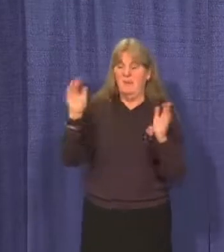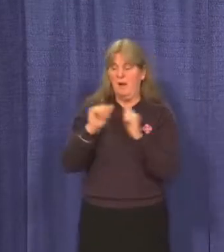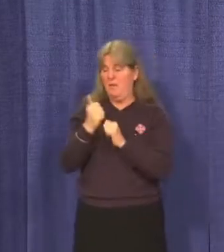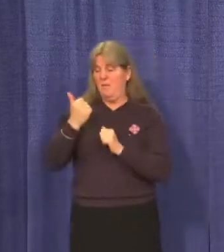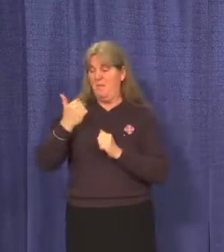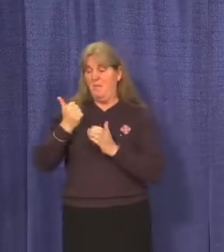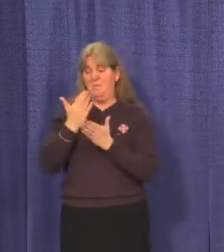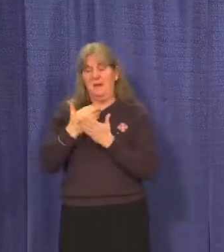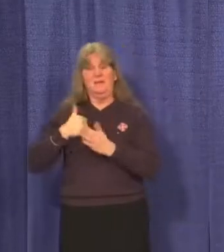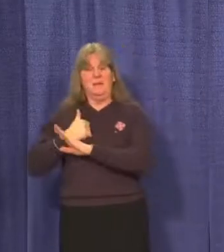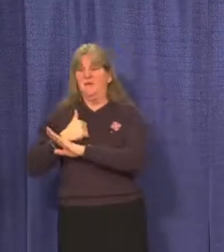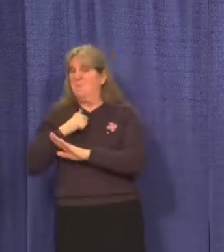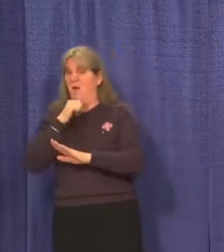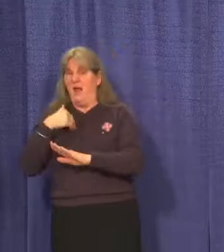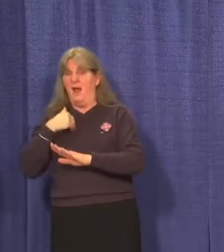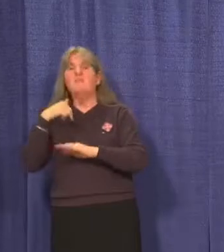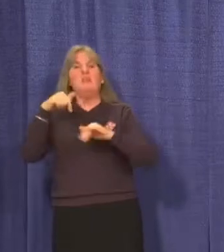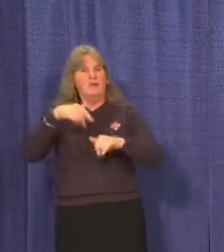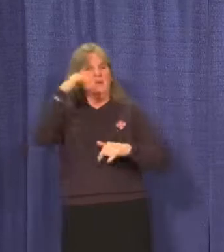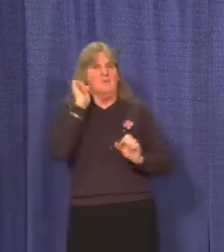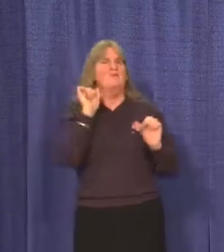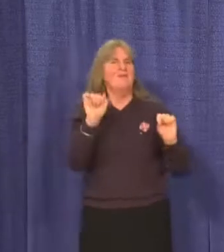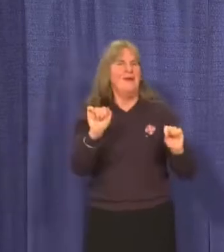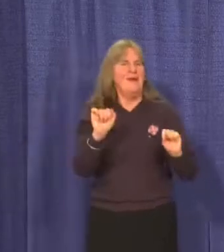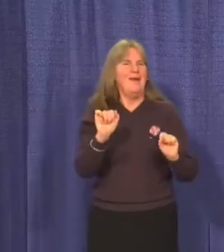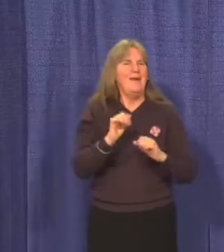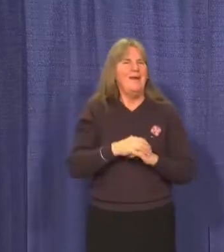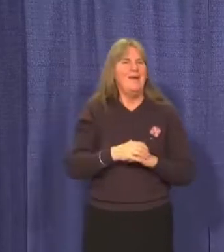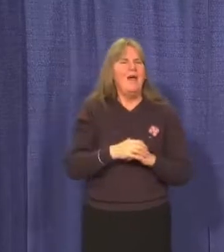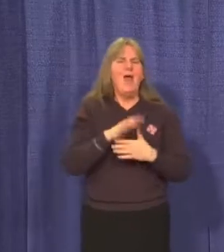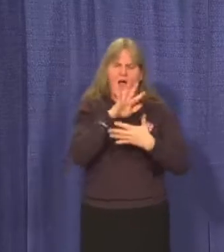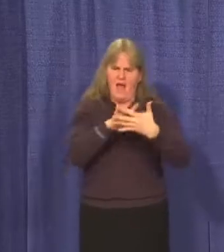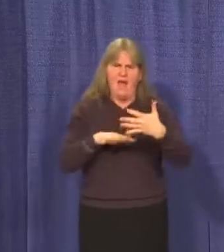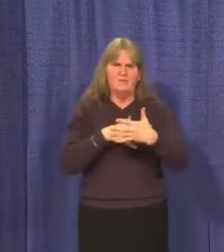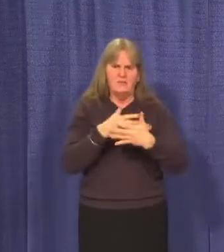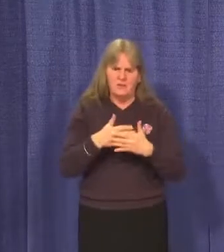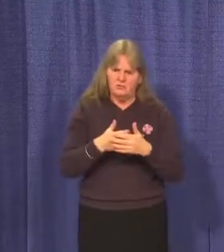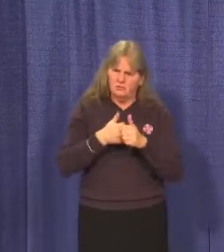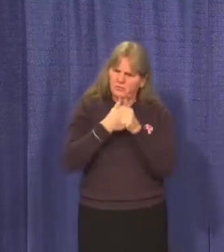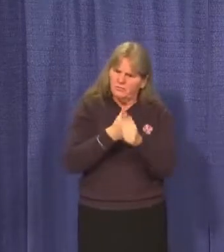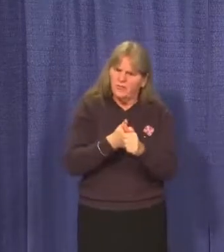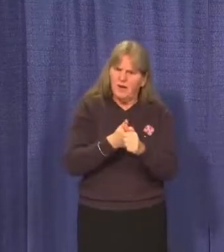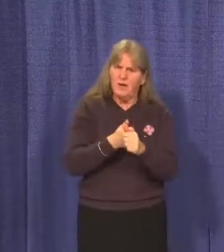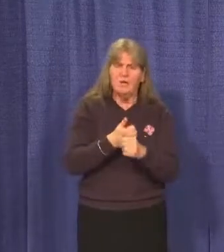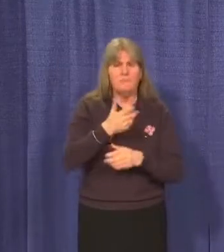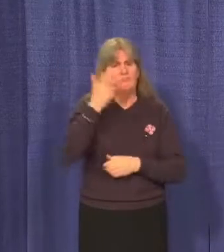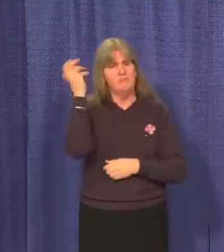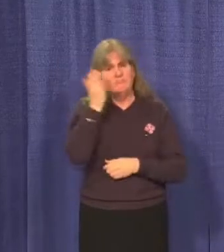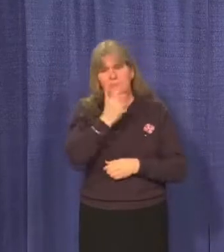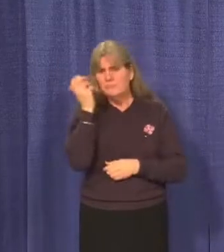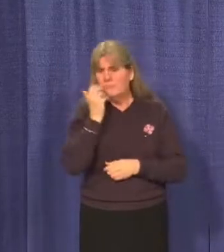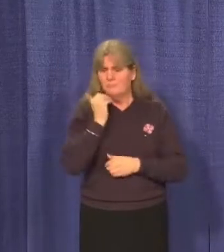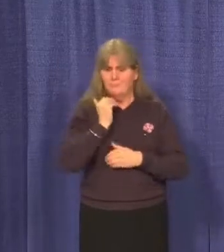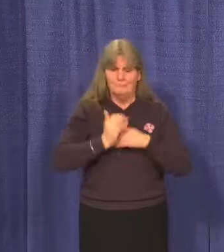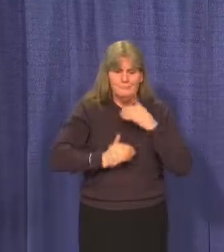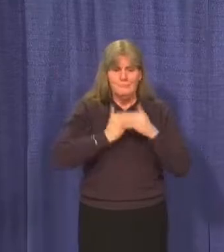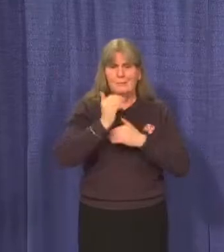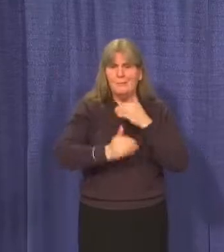As long as our vaccine supplies come in as scheduled, we are set up for a campaign that will be remarkable for pace towards that